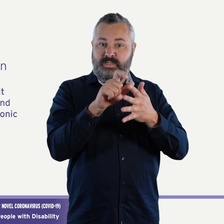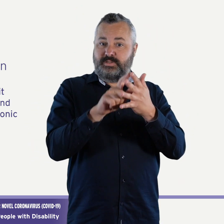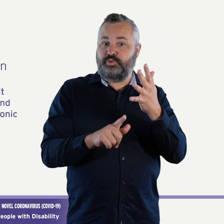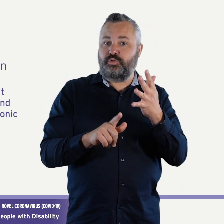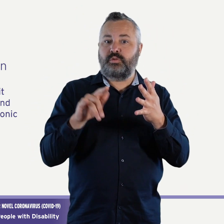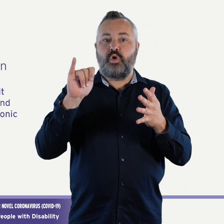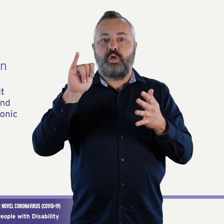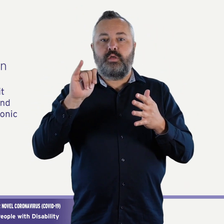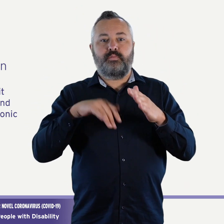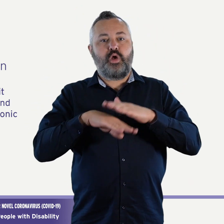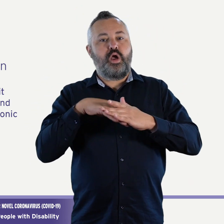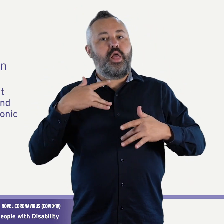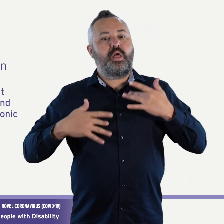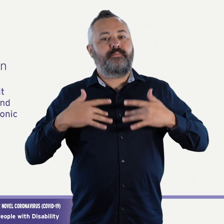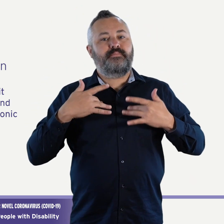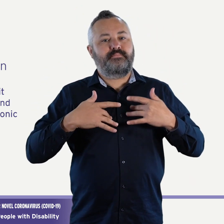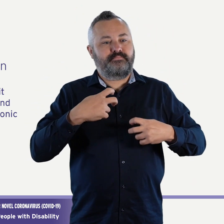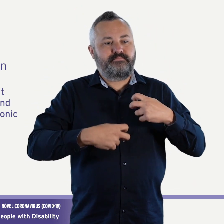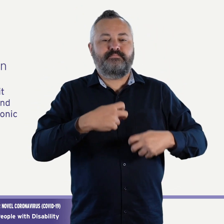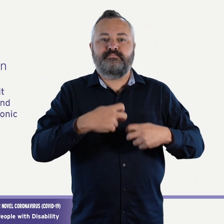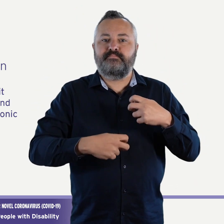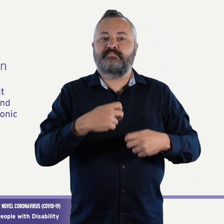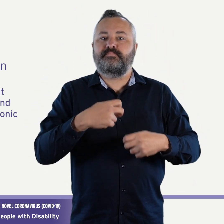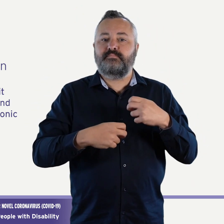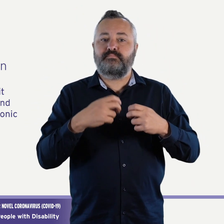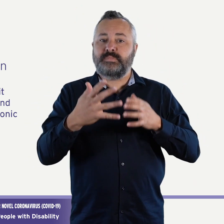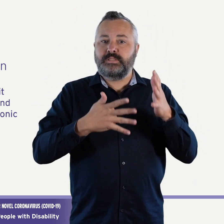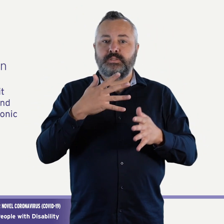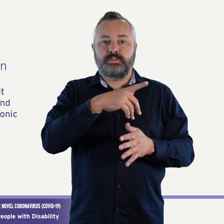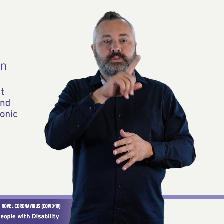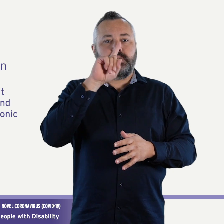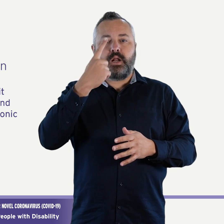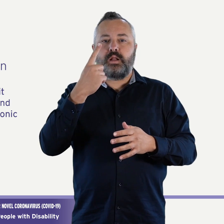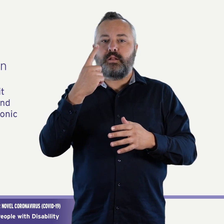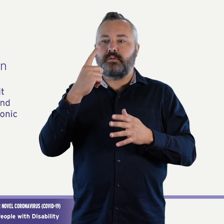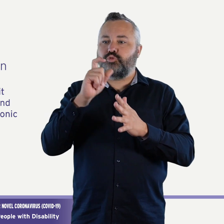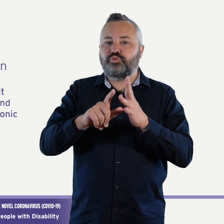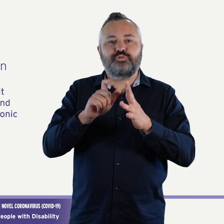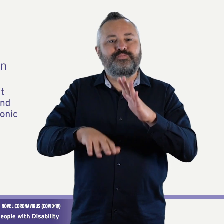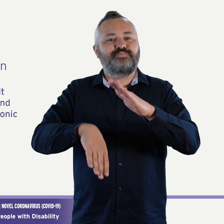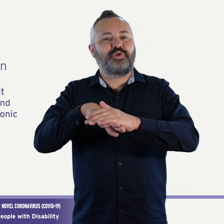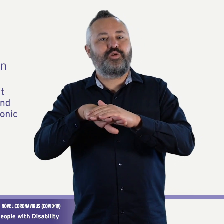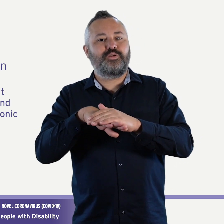reported they had a disability or restrictive long-term health condition.